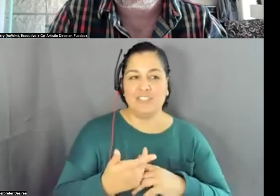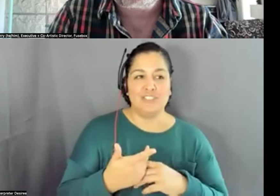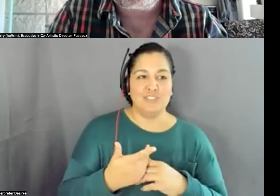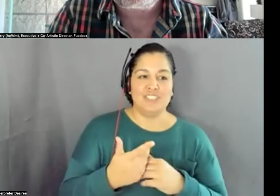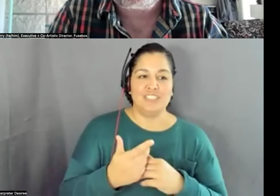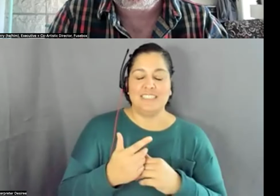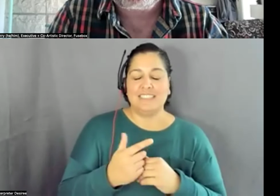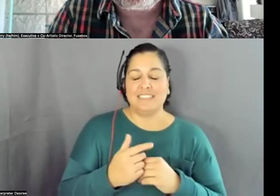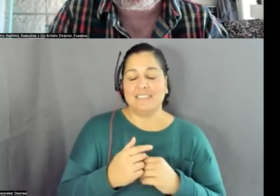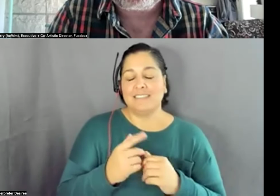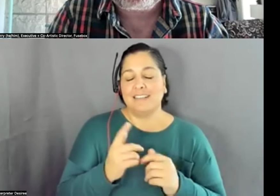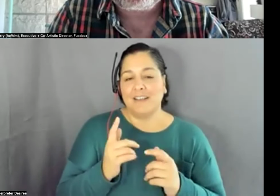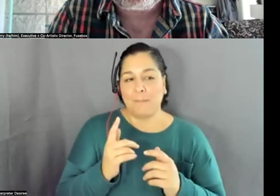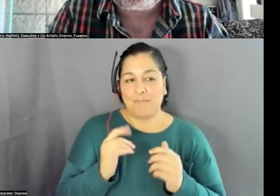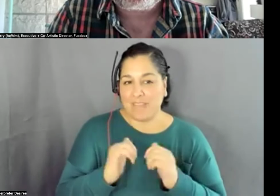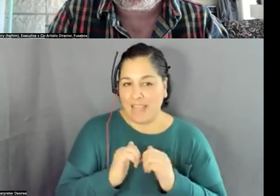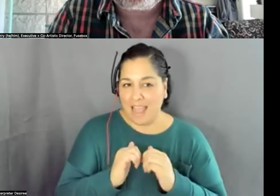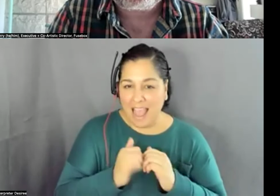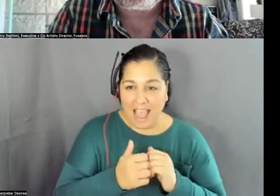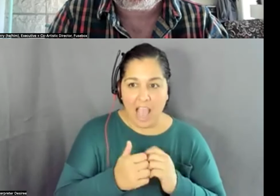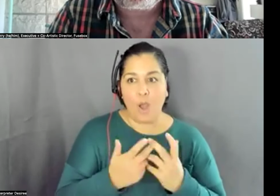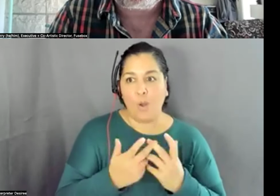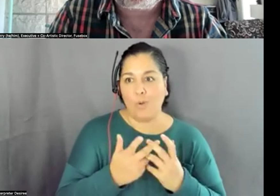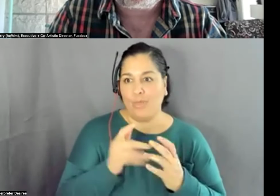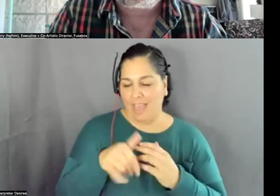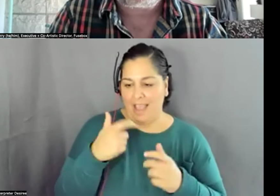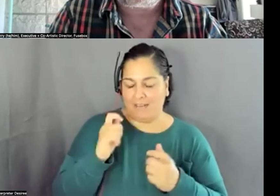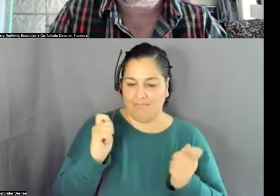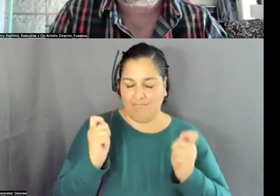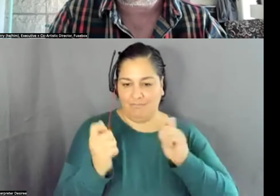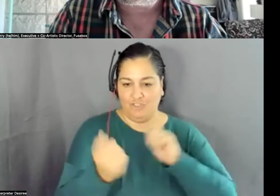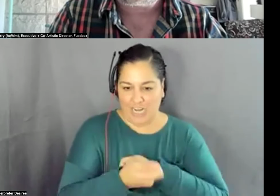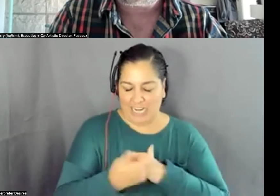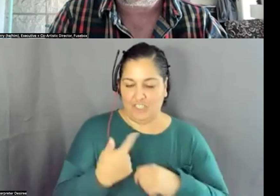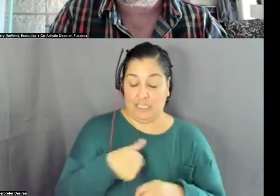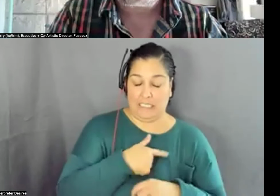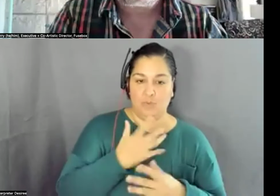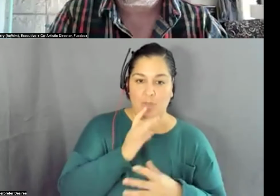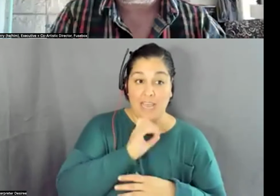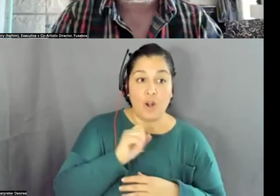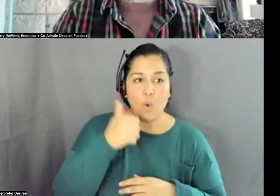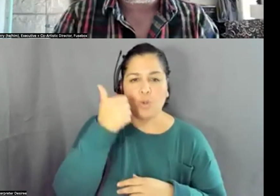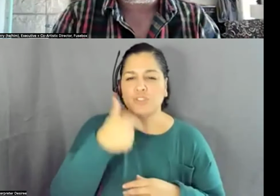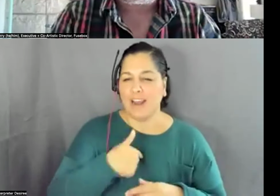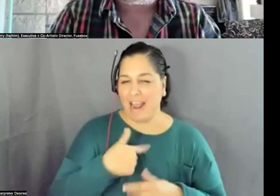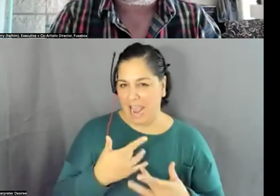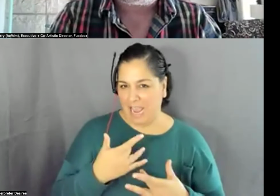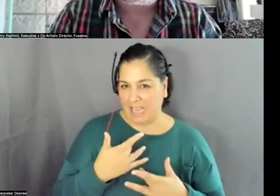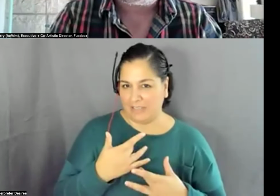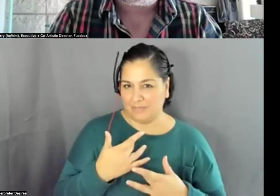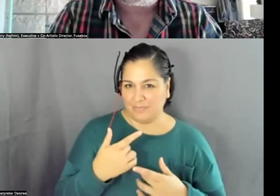And then I, you know, I also teach, often at the university level and,